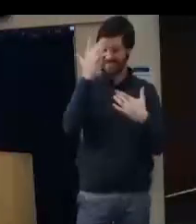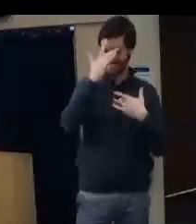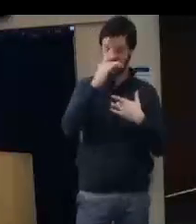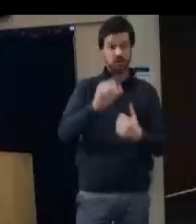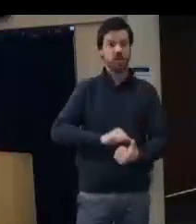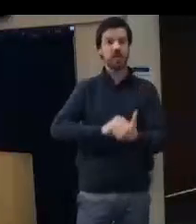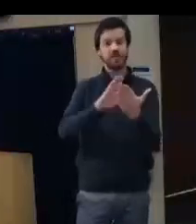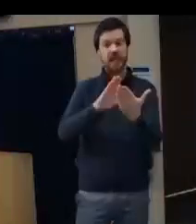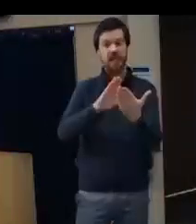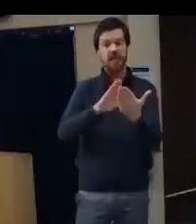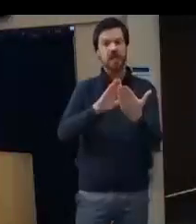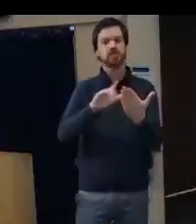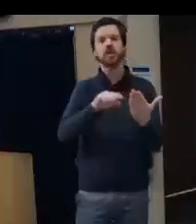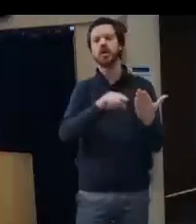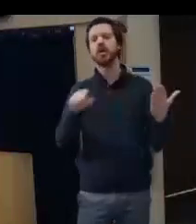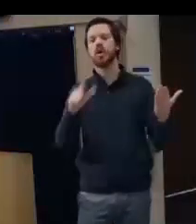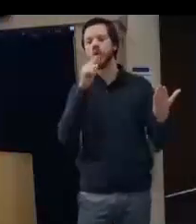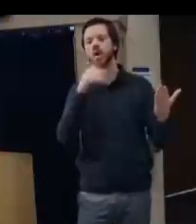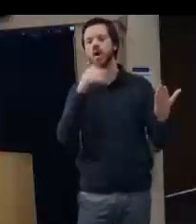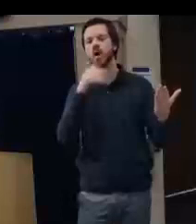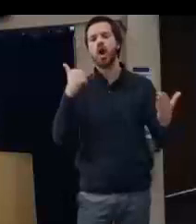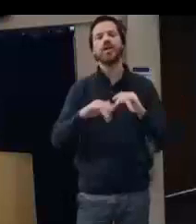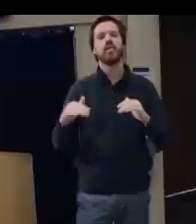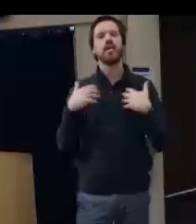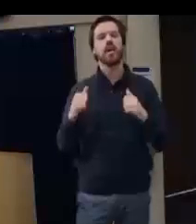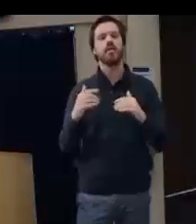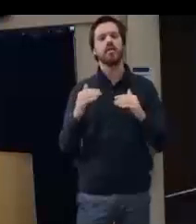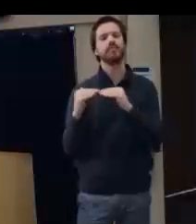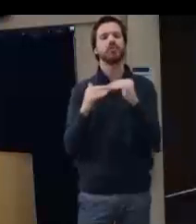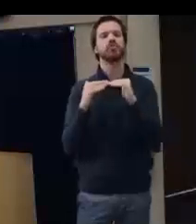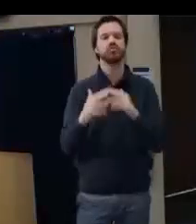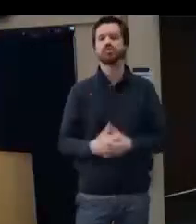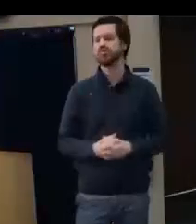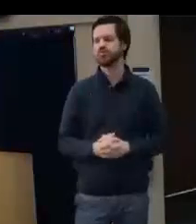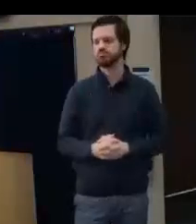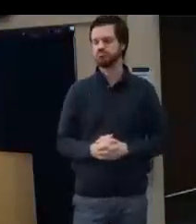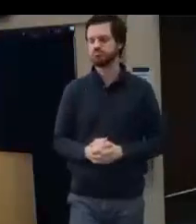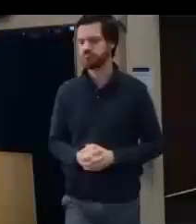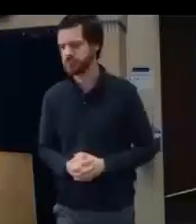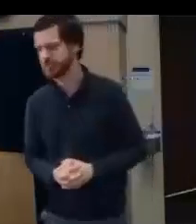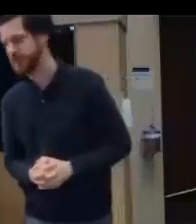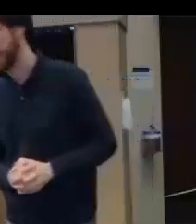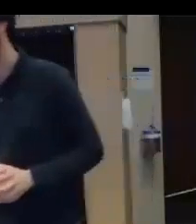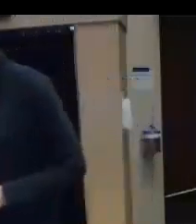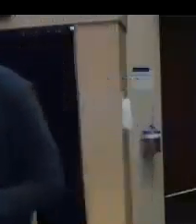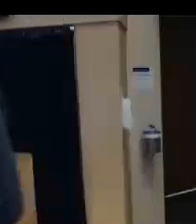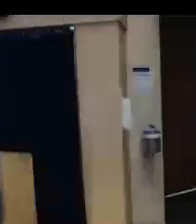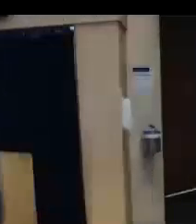issues decades younger than their healthy peers when we think about pediatric uh congenital heart